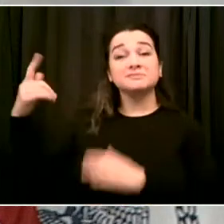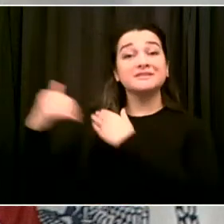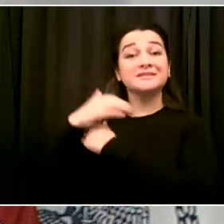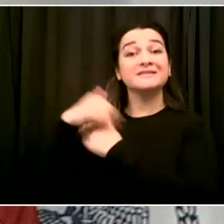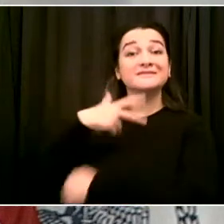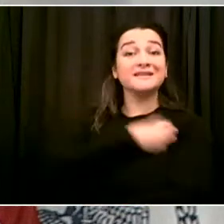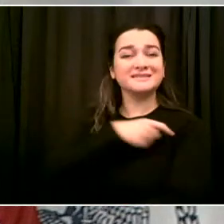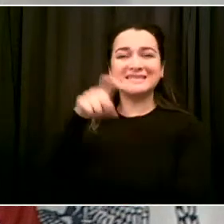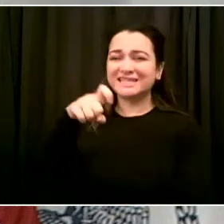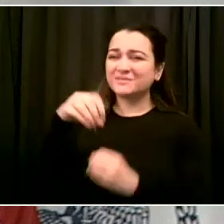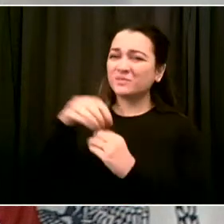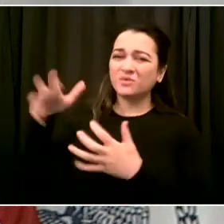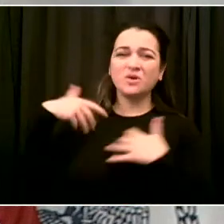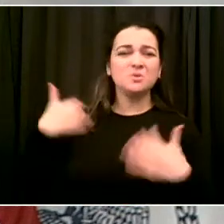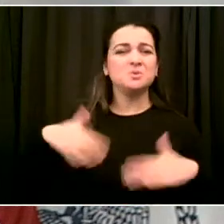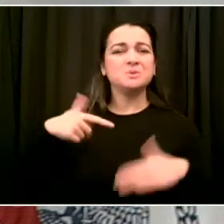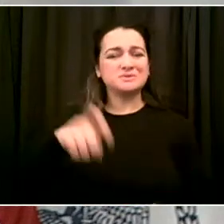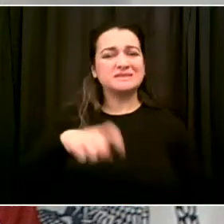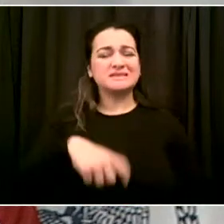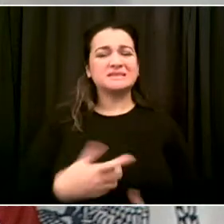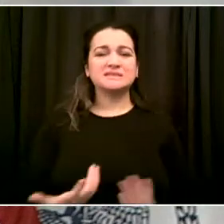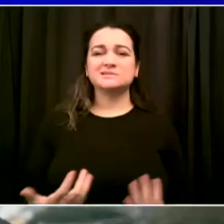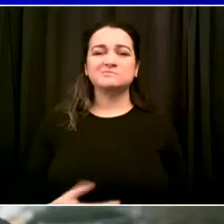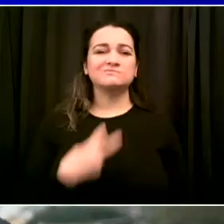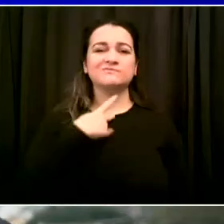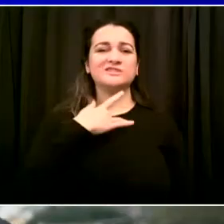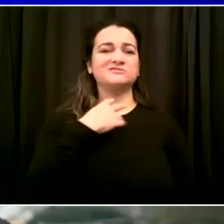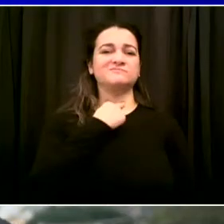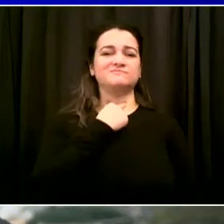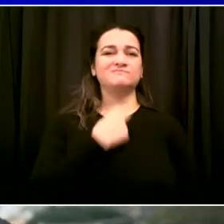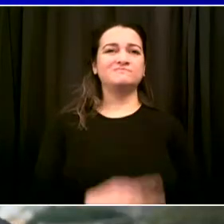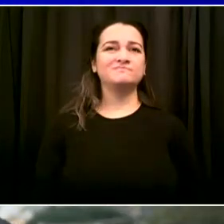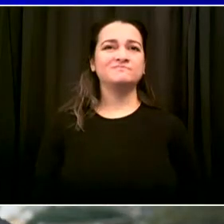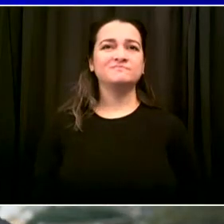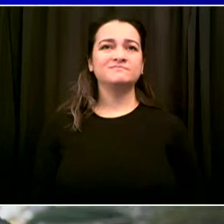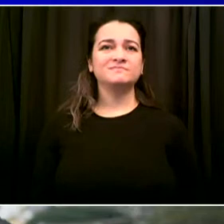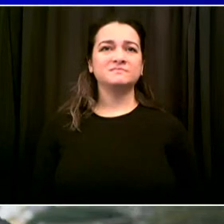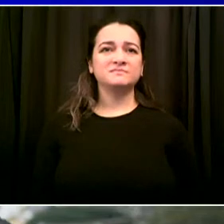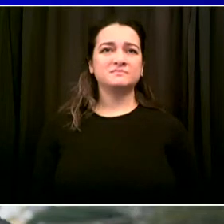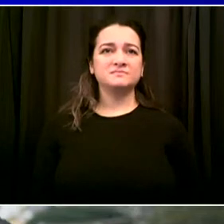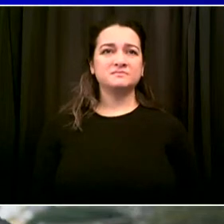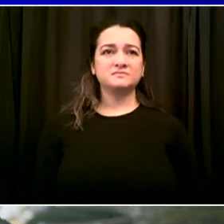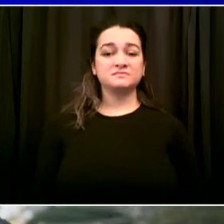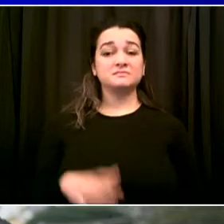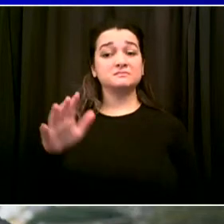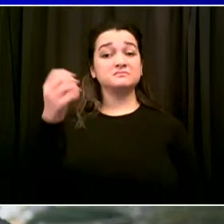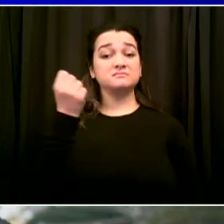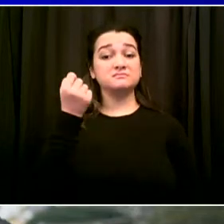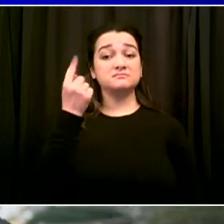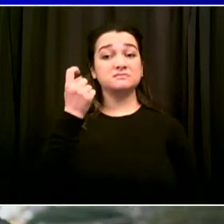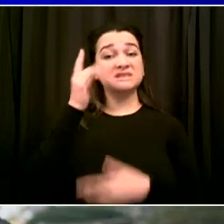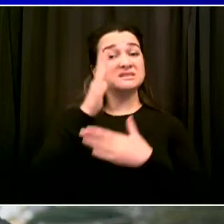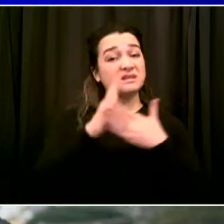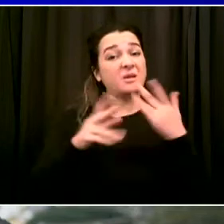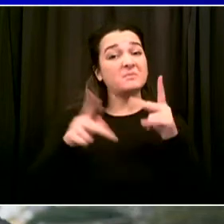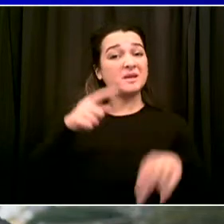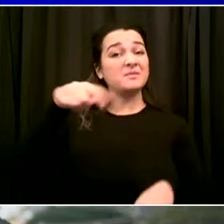SUPPLY, NUMBER ONE PROBLEM, SUPPLY, BUT WE ALSO KNOW THERE IS ALSO REAL HESITANCY OUT